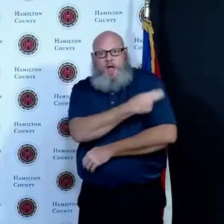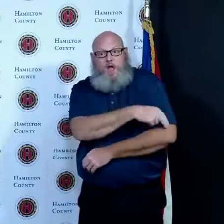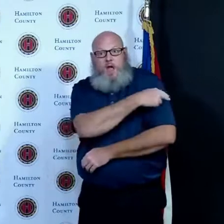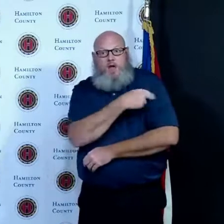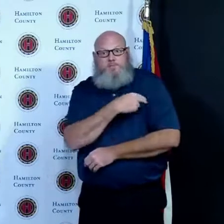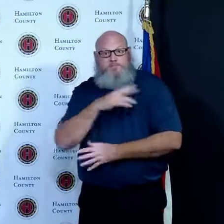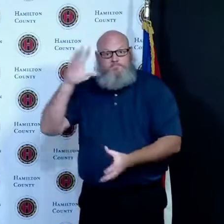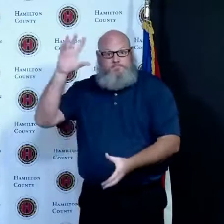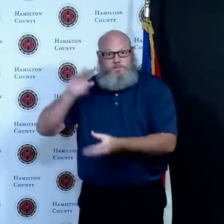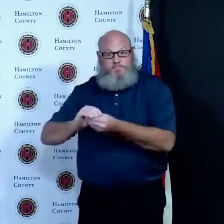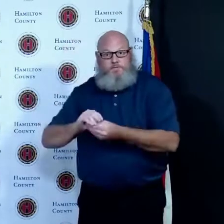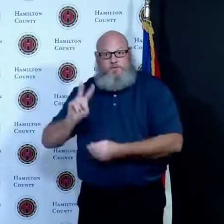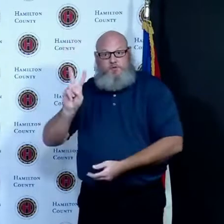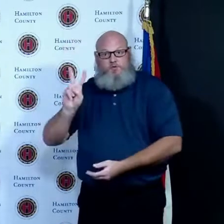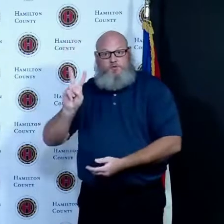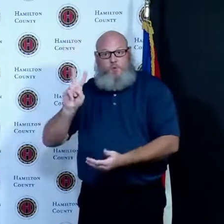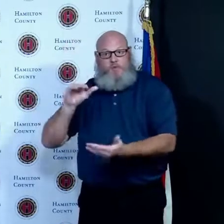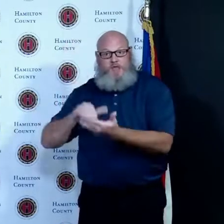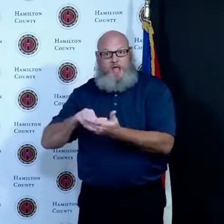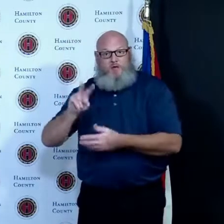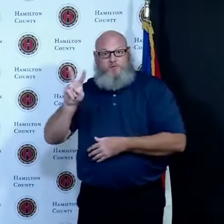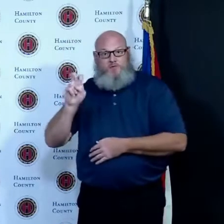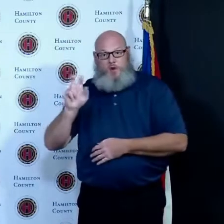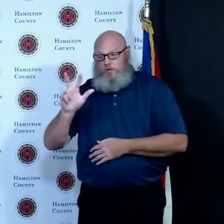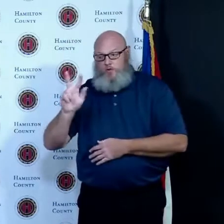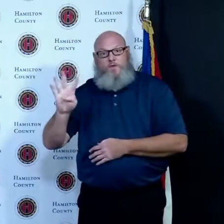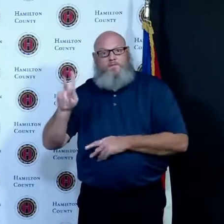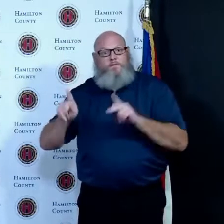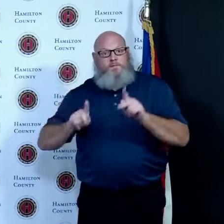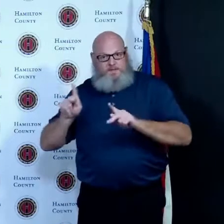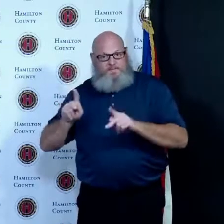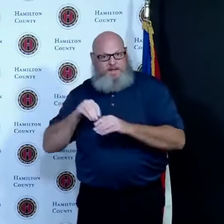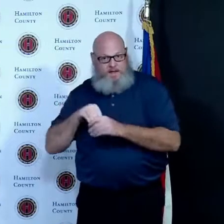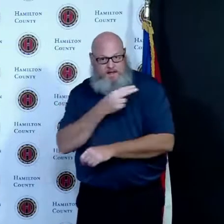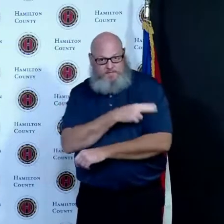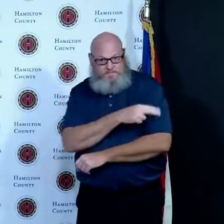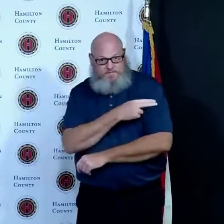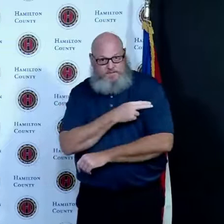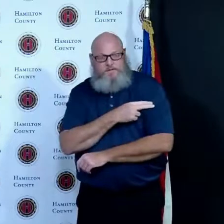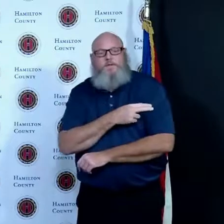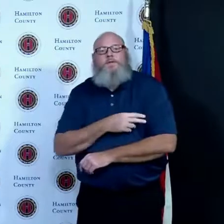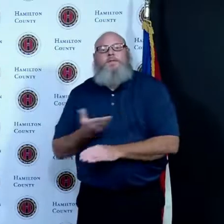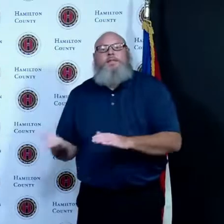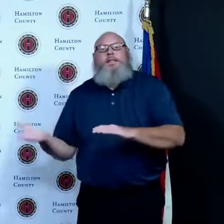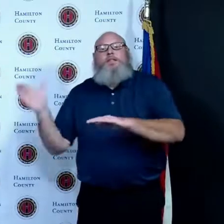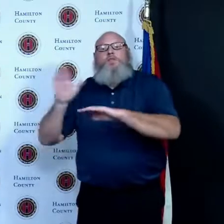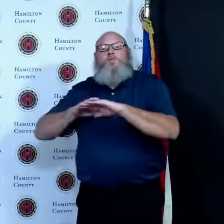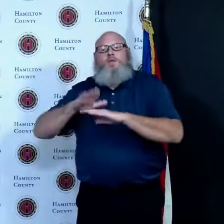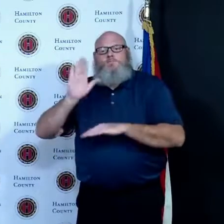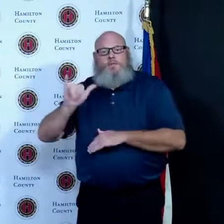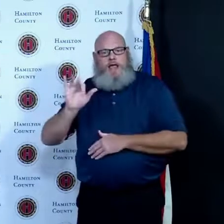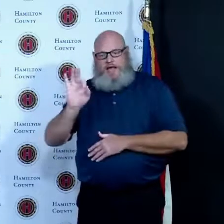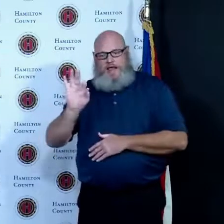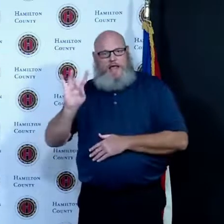the number of deaths in Hamilton County sit at 426 the increase from last week is four